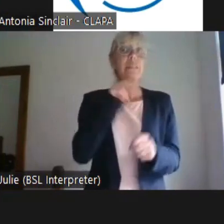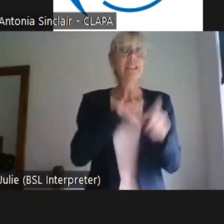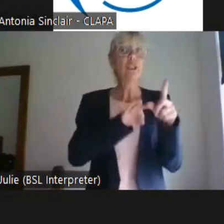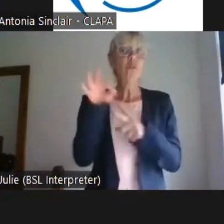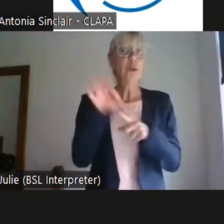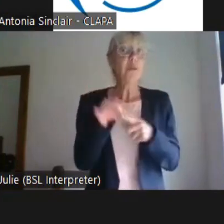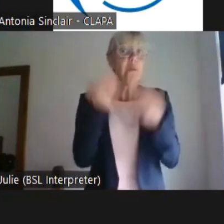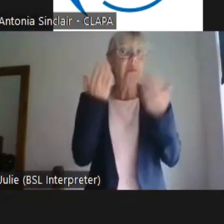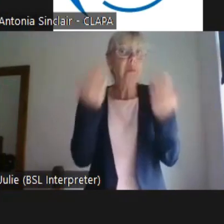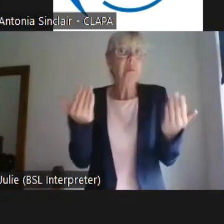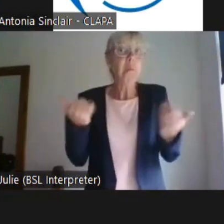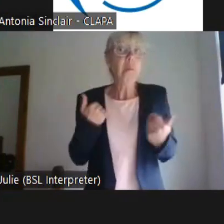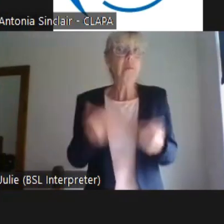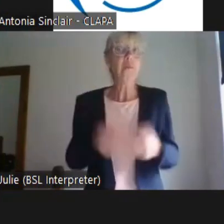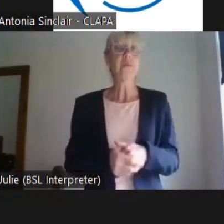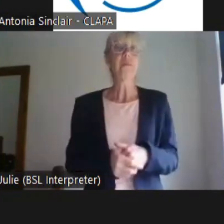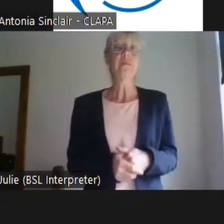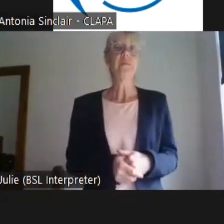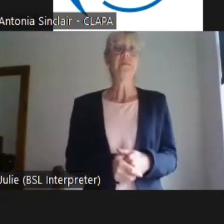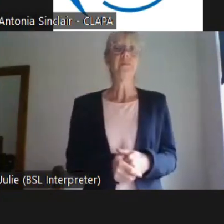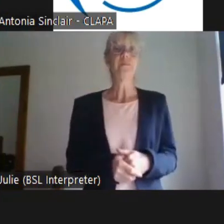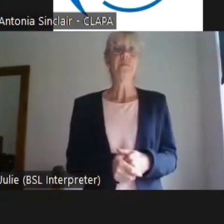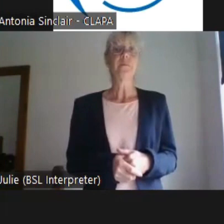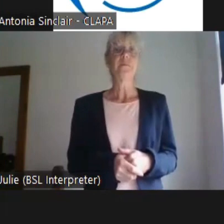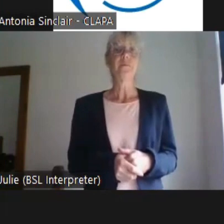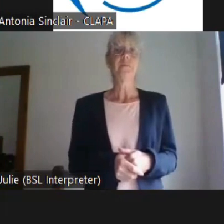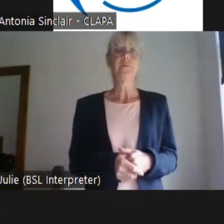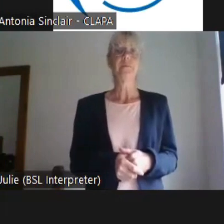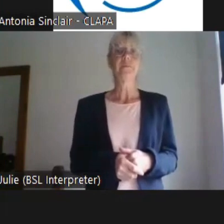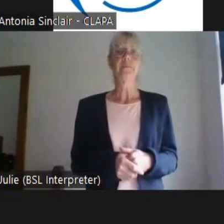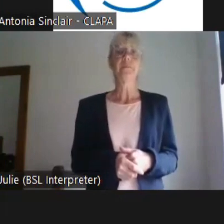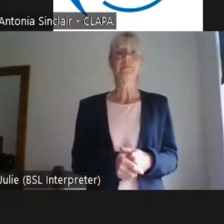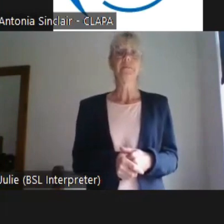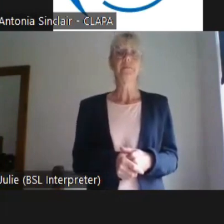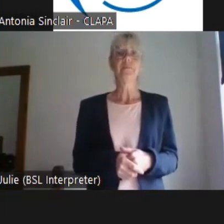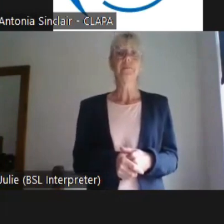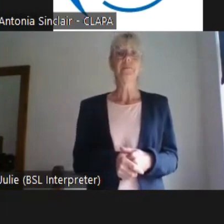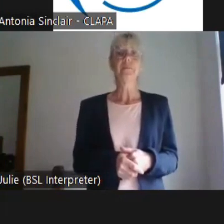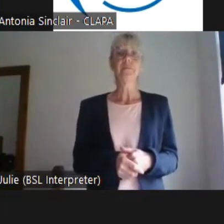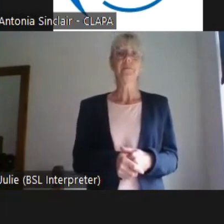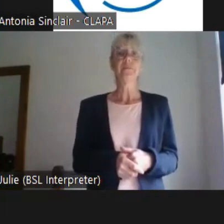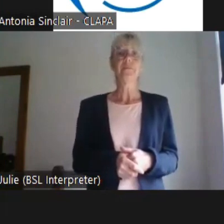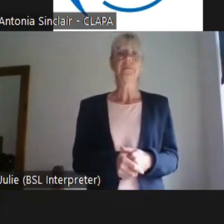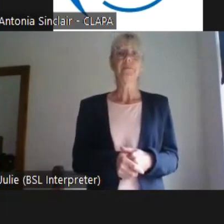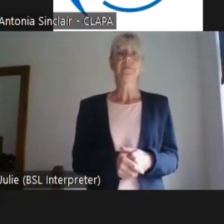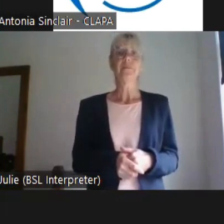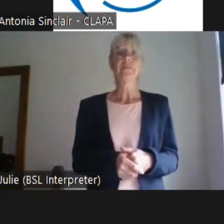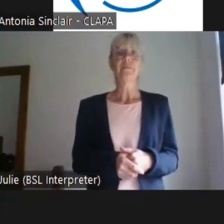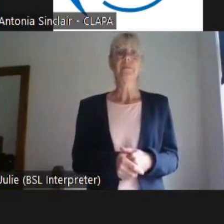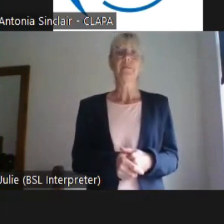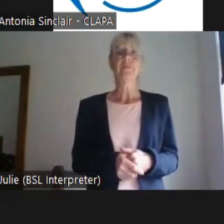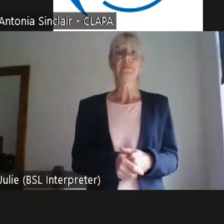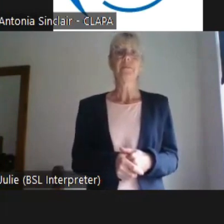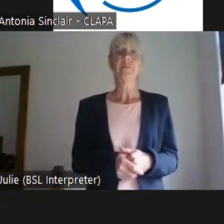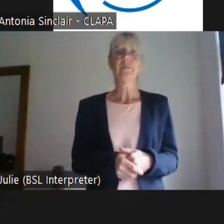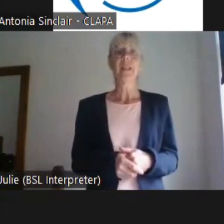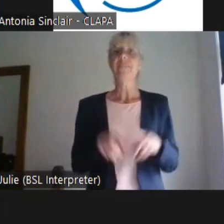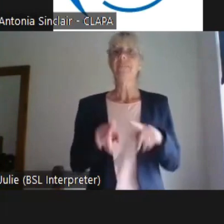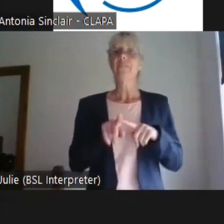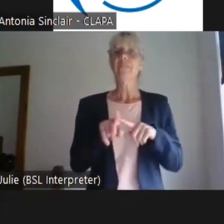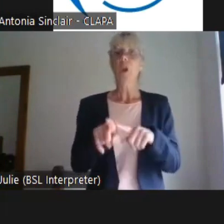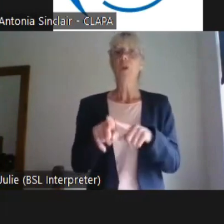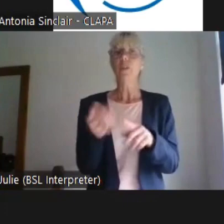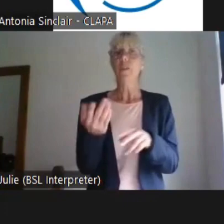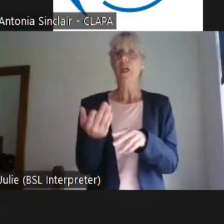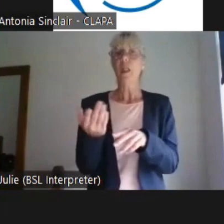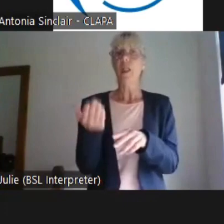okay I guess it follows on to the the first the one before so grommet is similar to a hearing